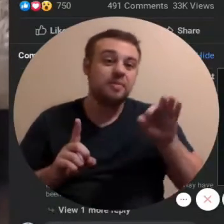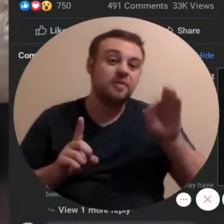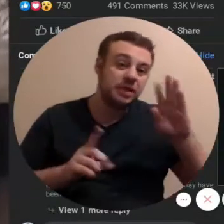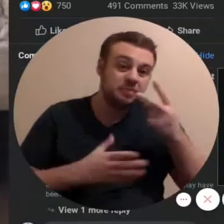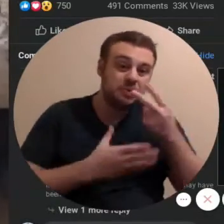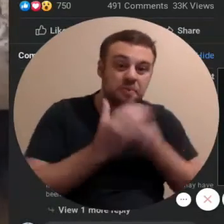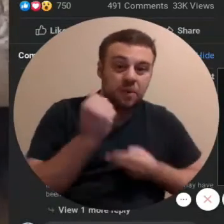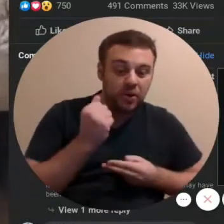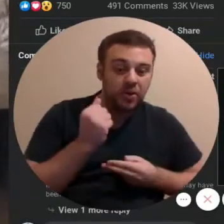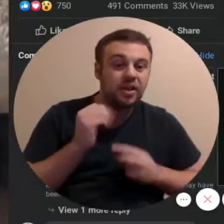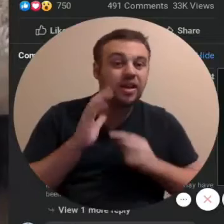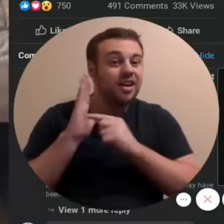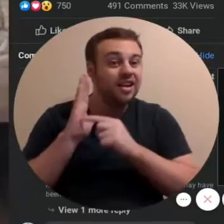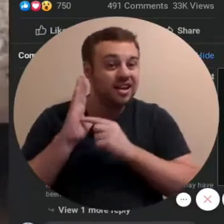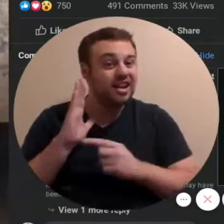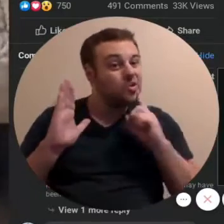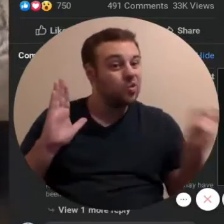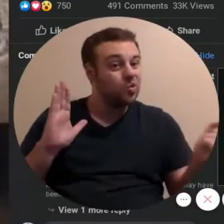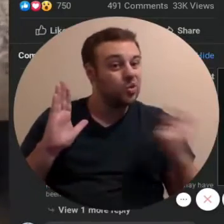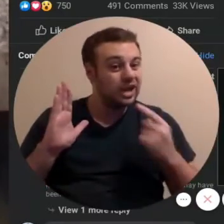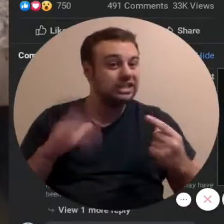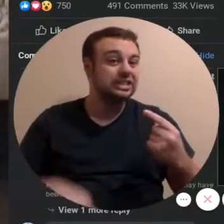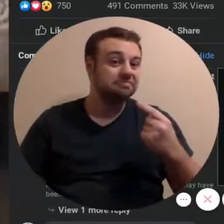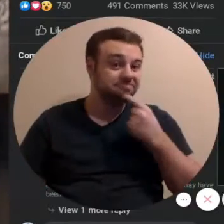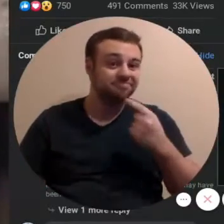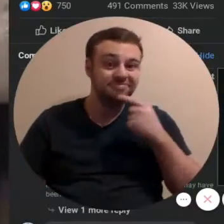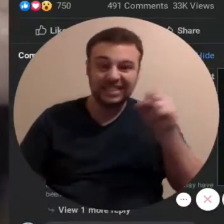can't dare to come out of the trees.